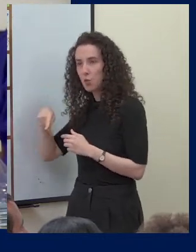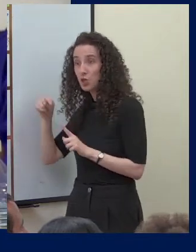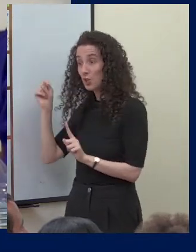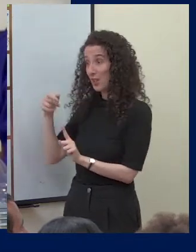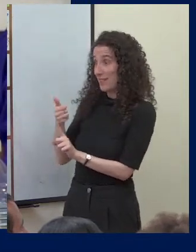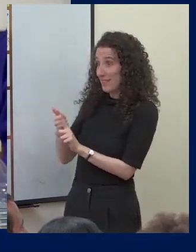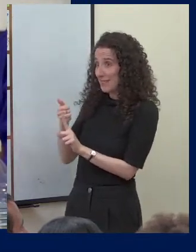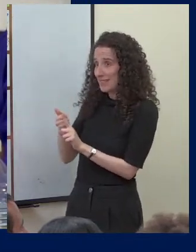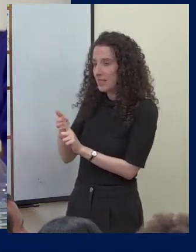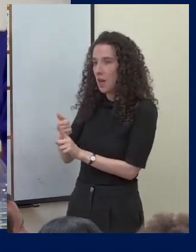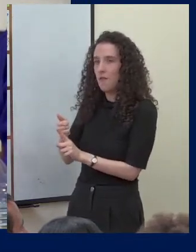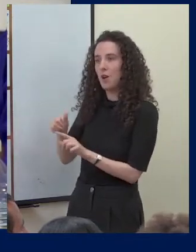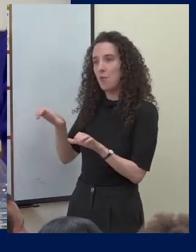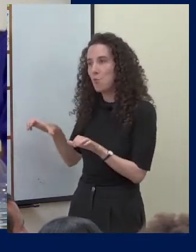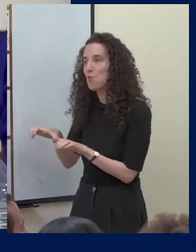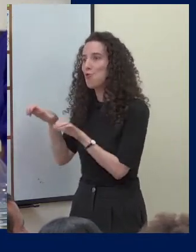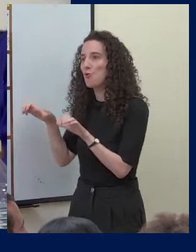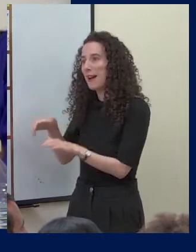Does not evidence-based practice.